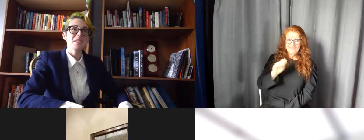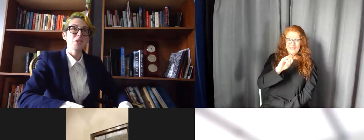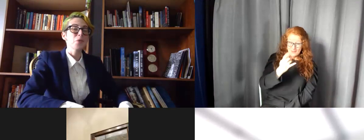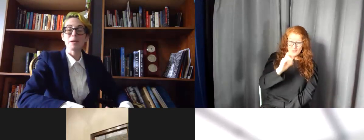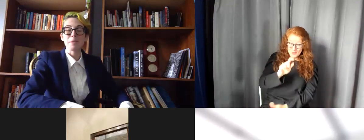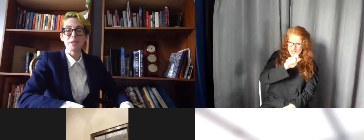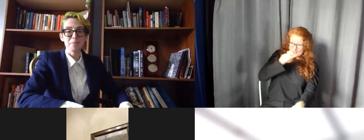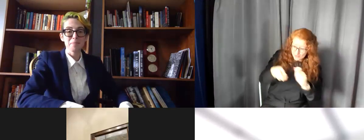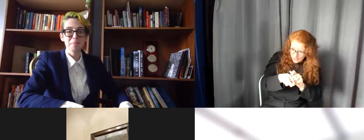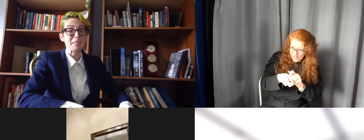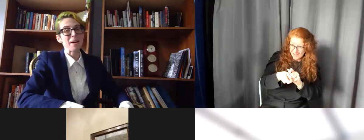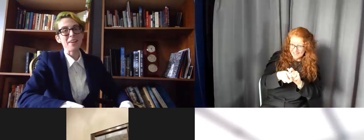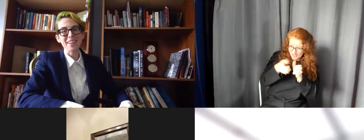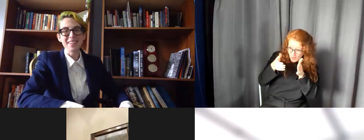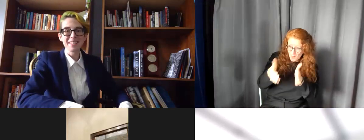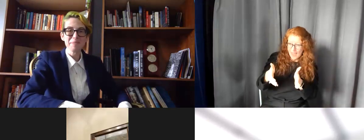Farrah Garland: incredibly inspiring.